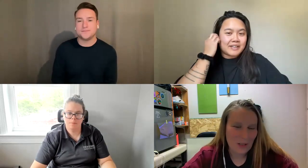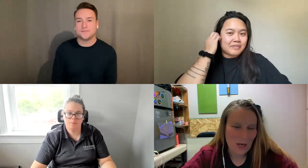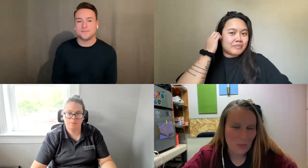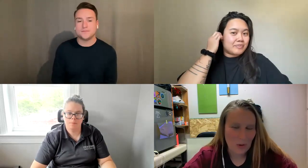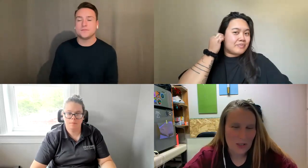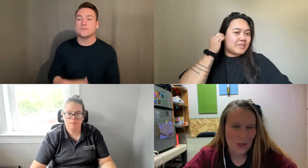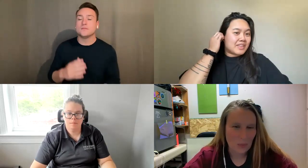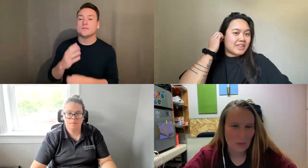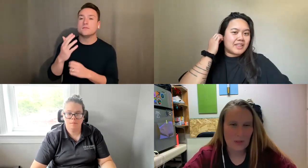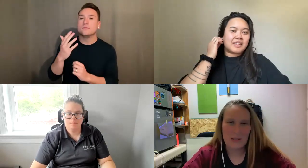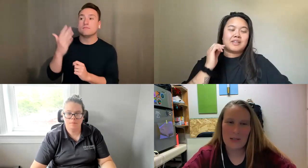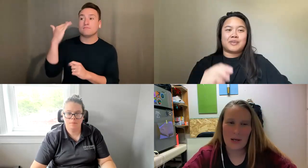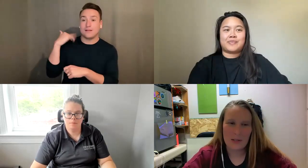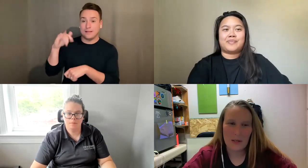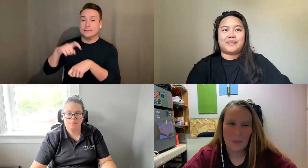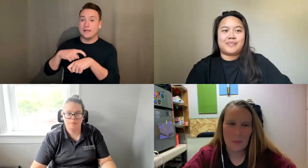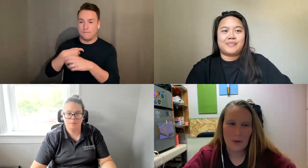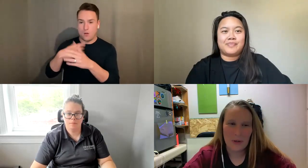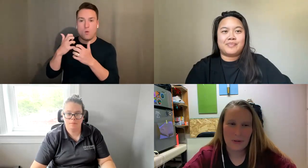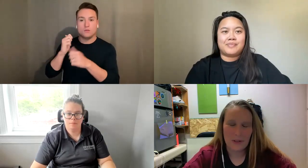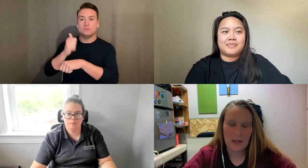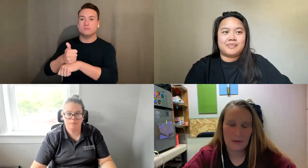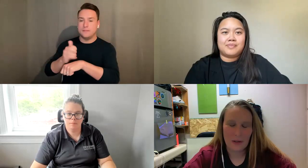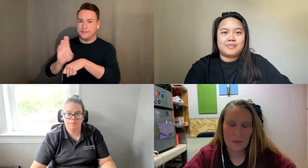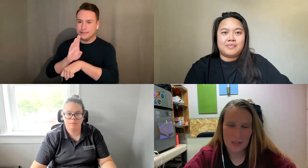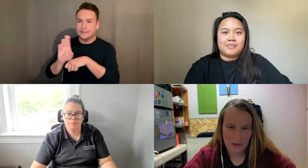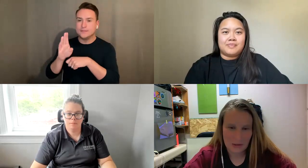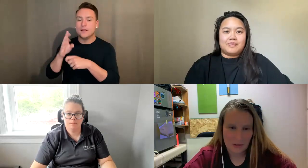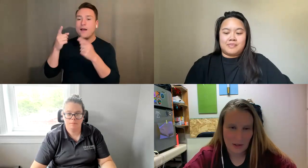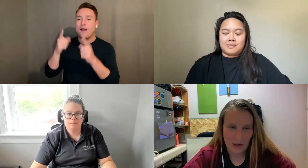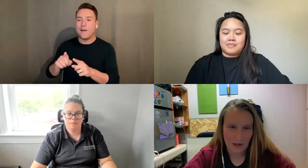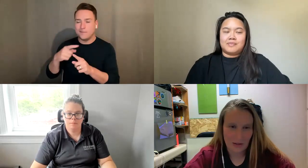About the time I wanted to open the business, I ended up getting Lyme's Disease.